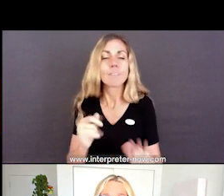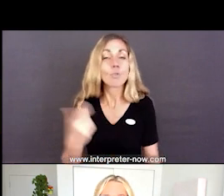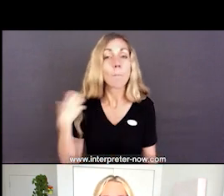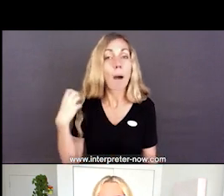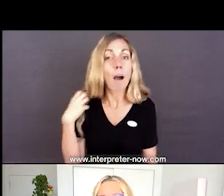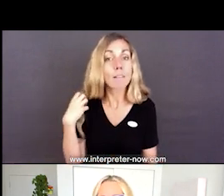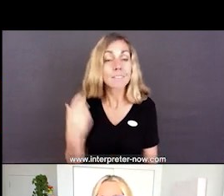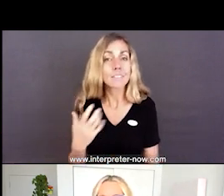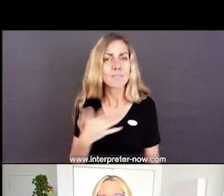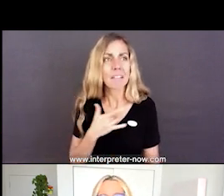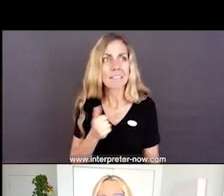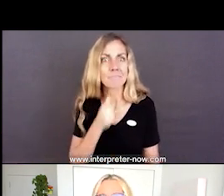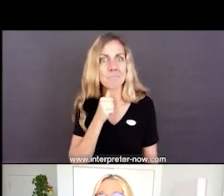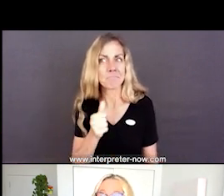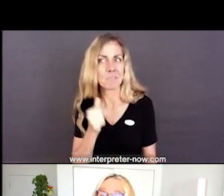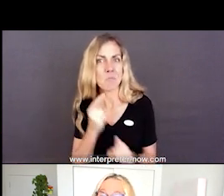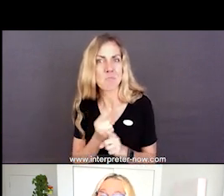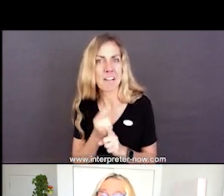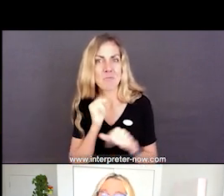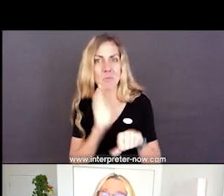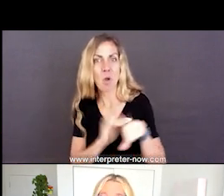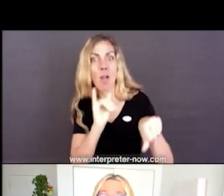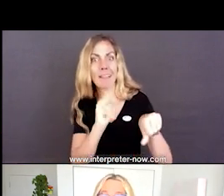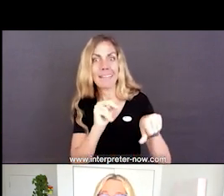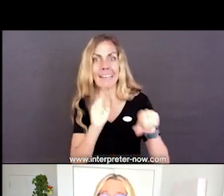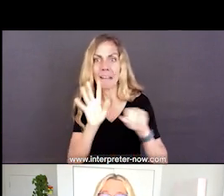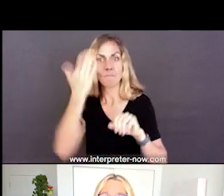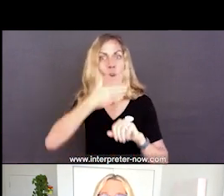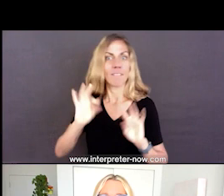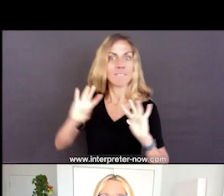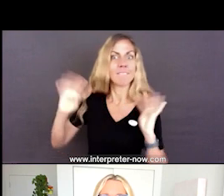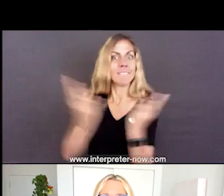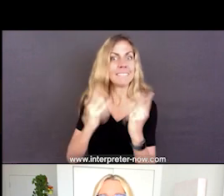If it's your boss, and you don't feel it would be effective to call them in, in front of